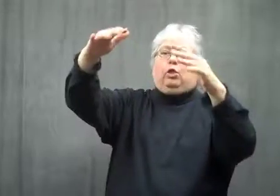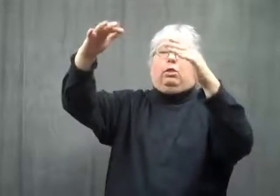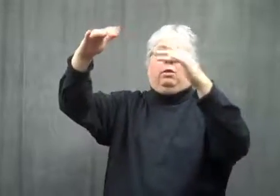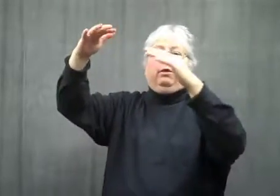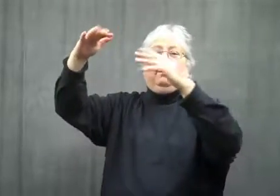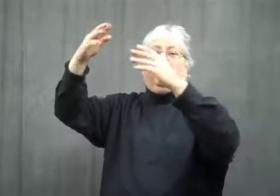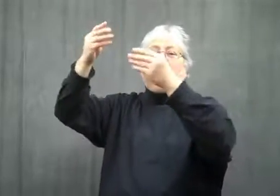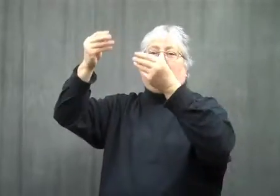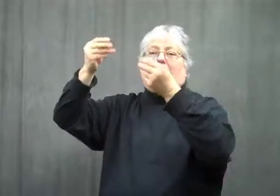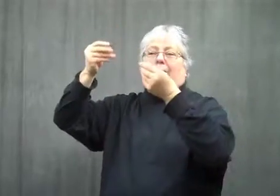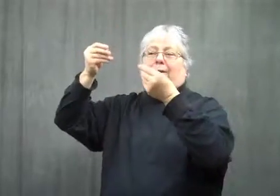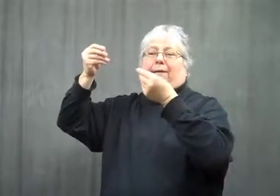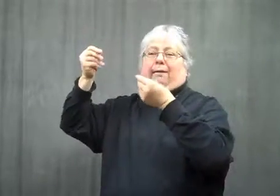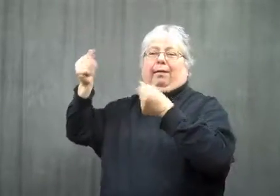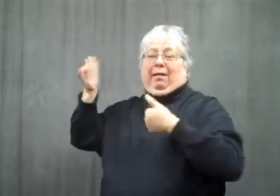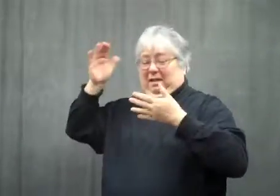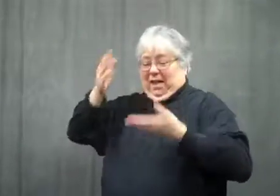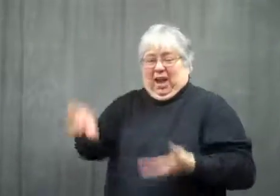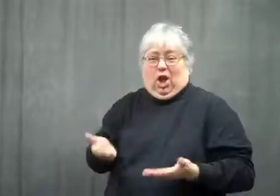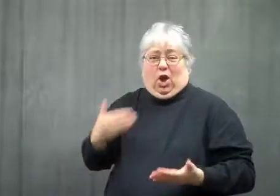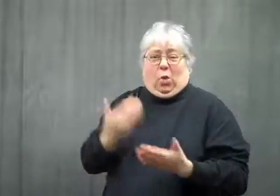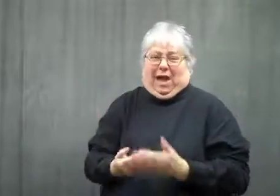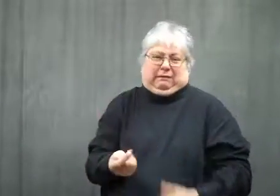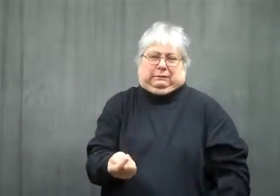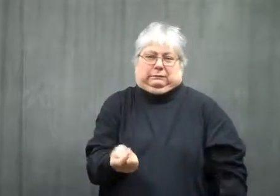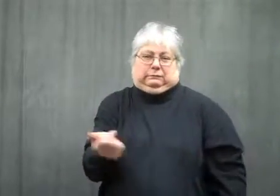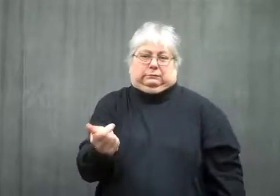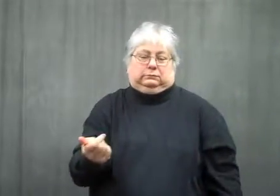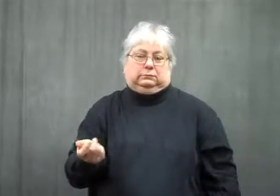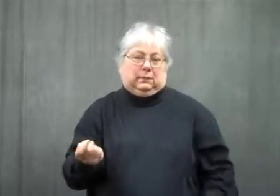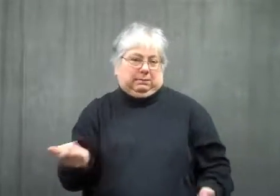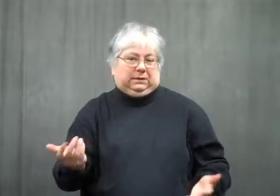and it is gradually dissipating. By the time it arrives in the U.S. it's very little.